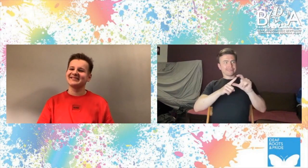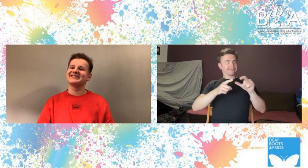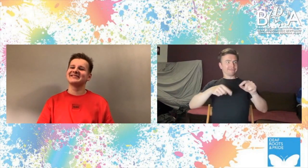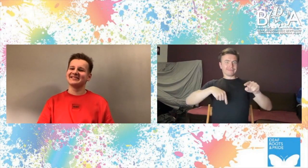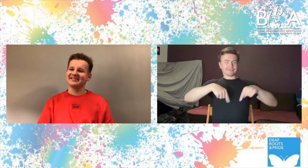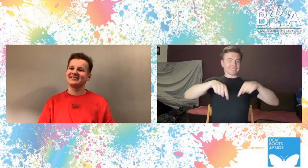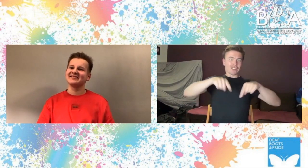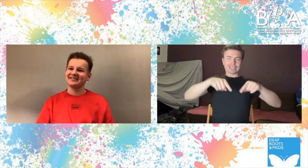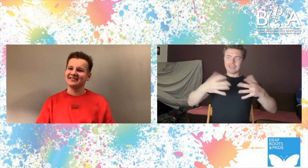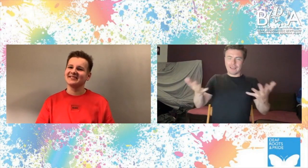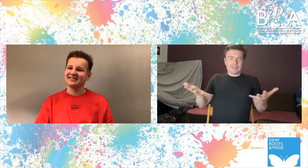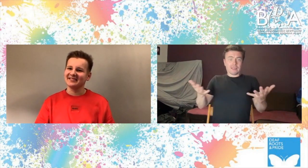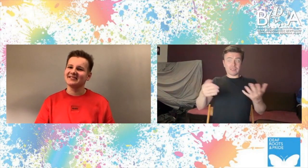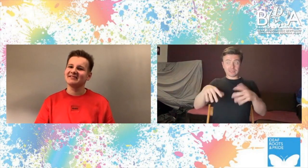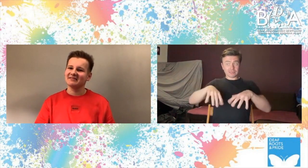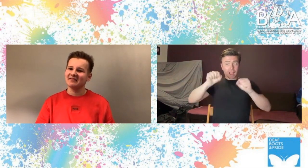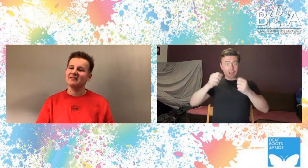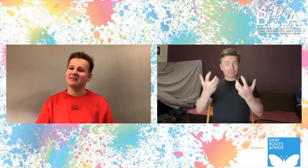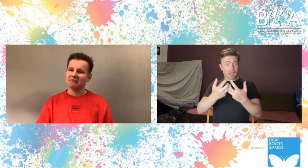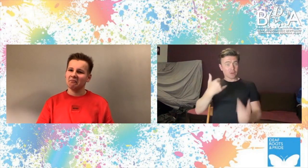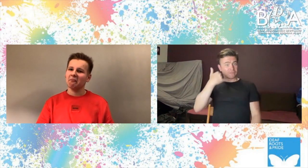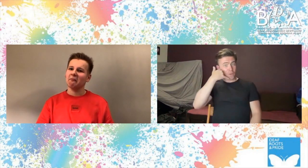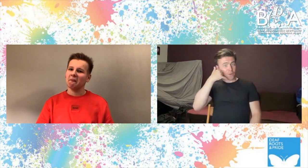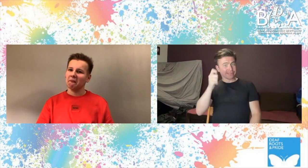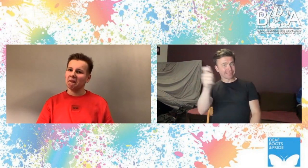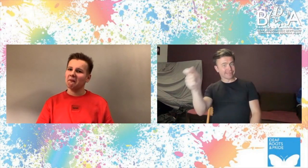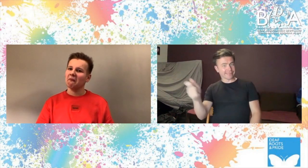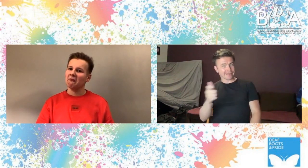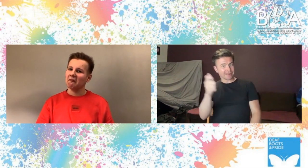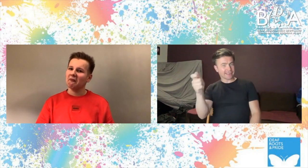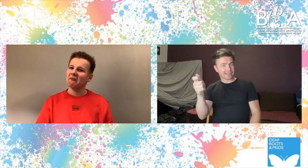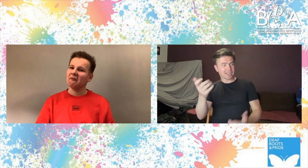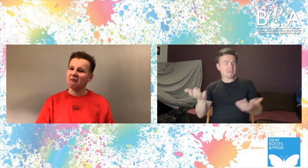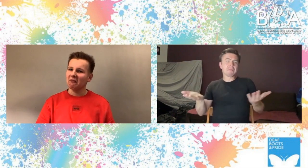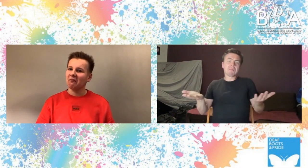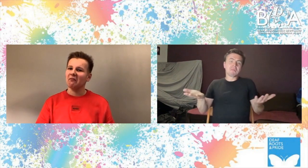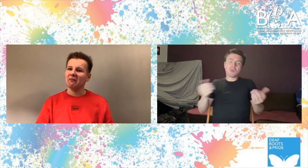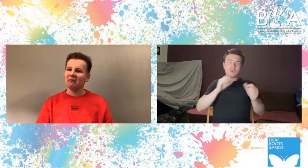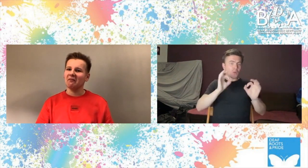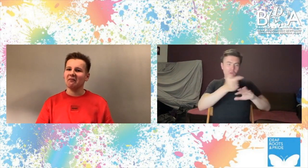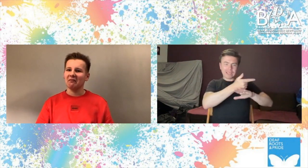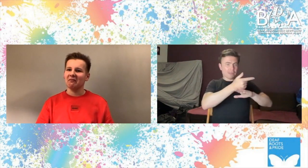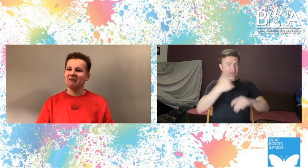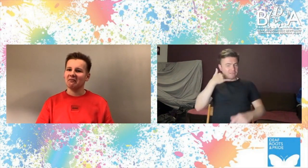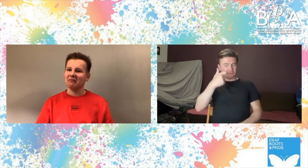directing big movies and they started with a mobile phone! So you don’t need